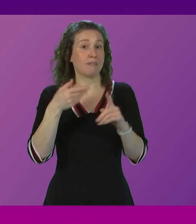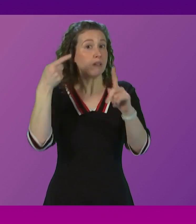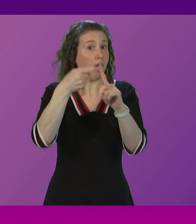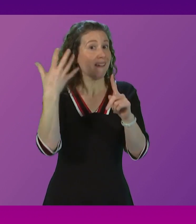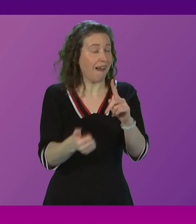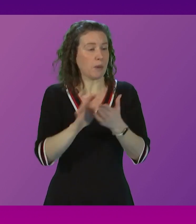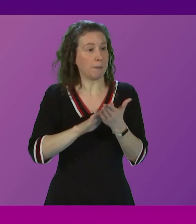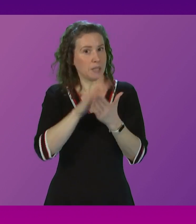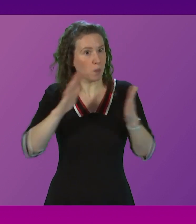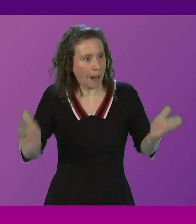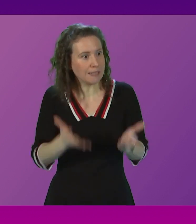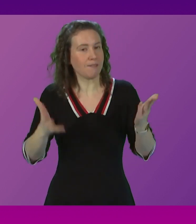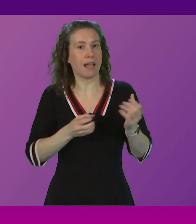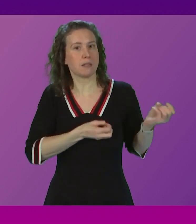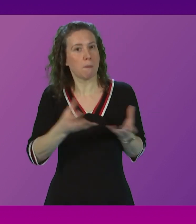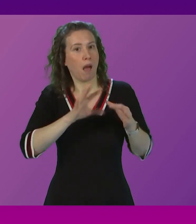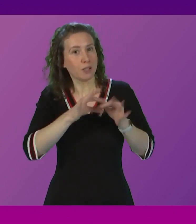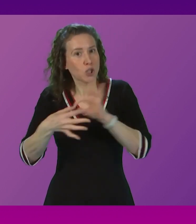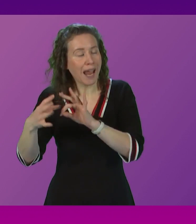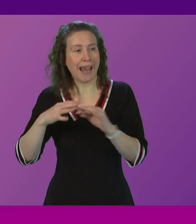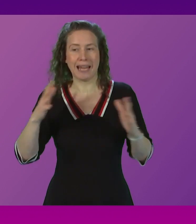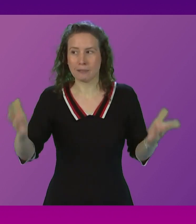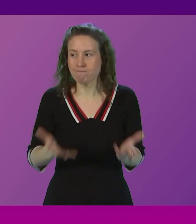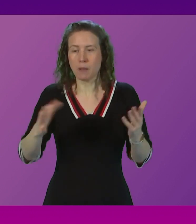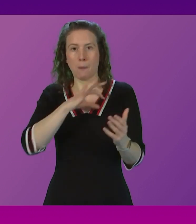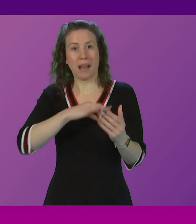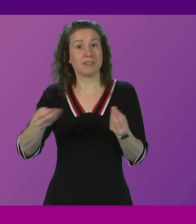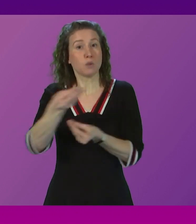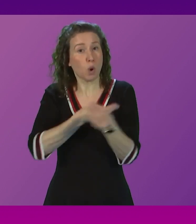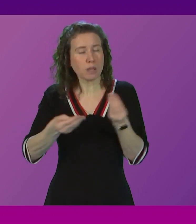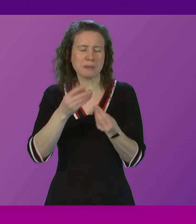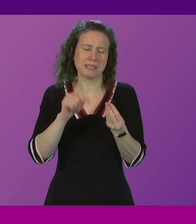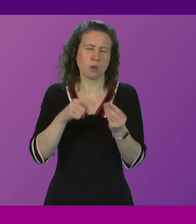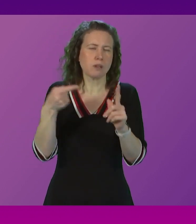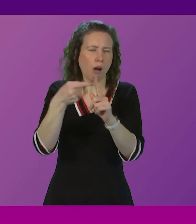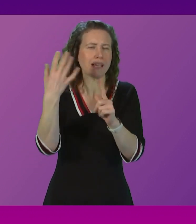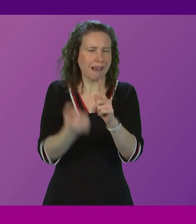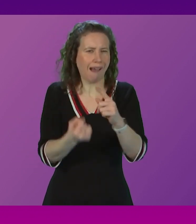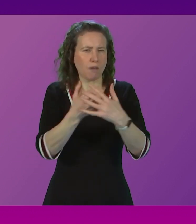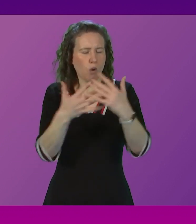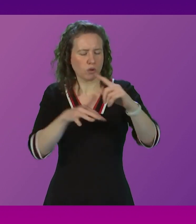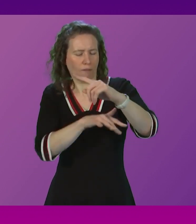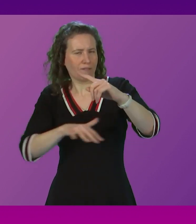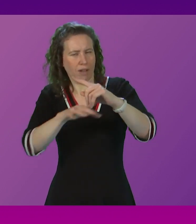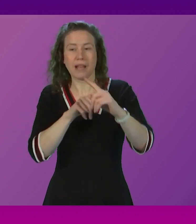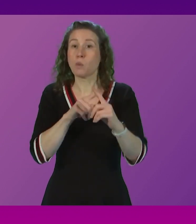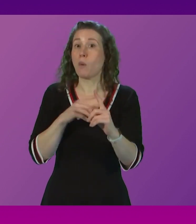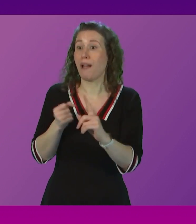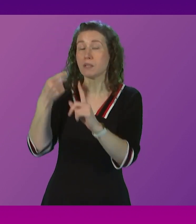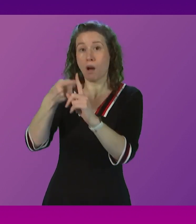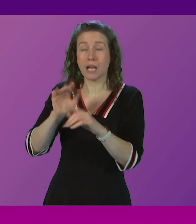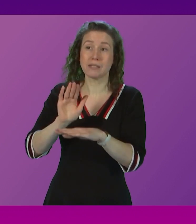benefiting the economy. That is why we already have targets for offshore and onshore wind and